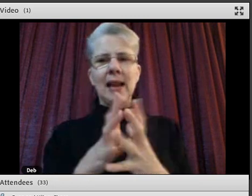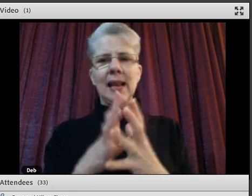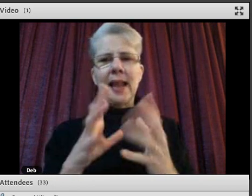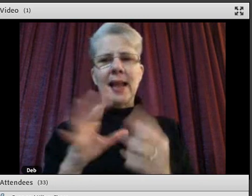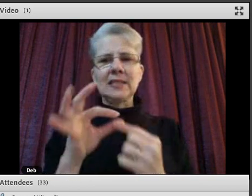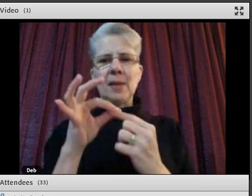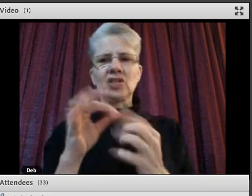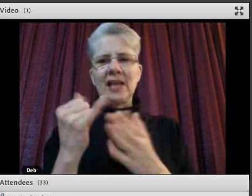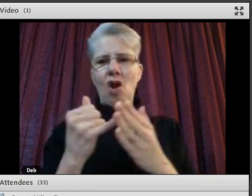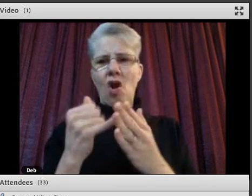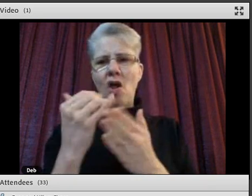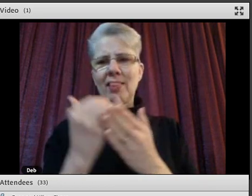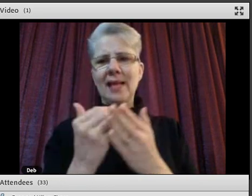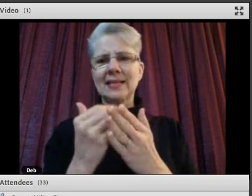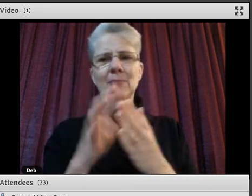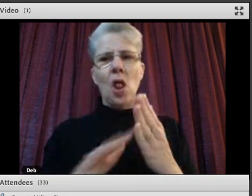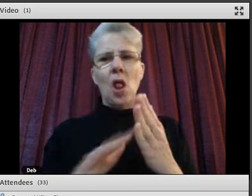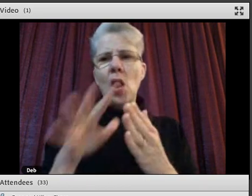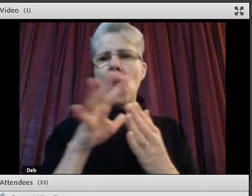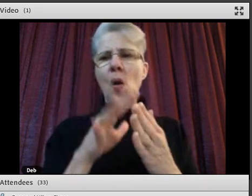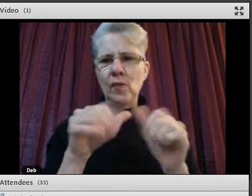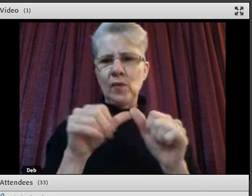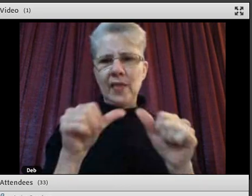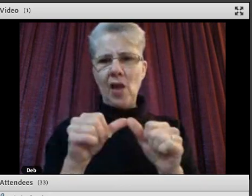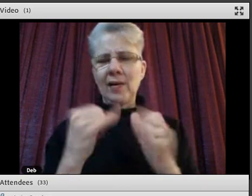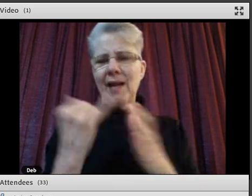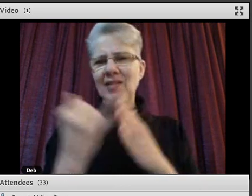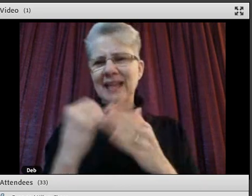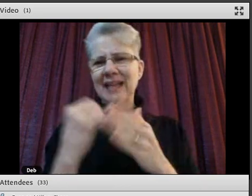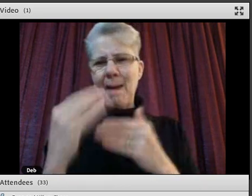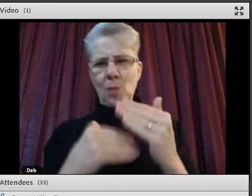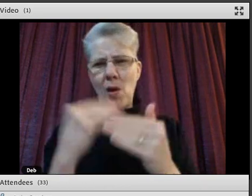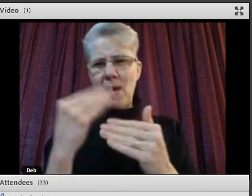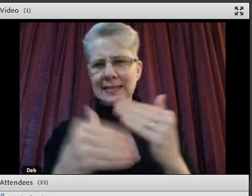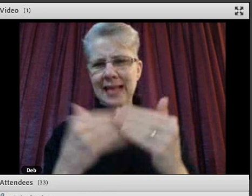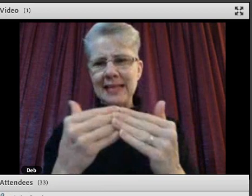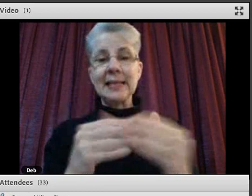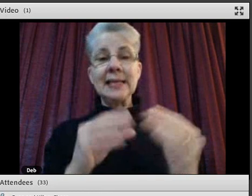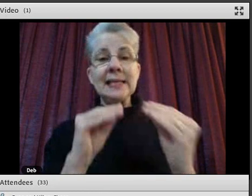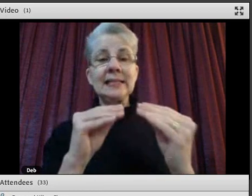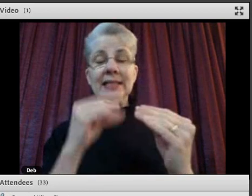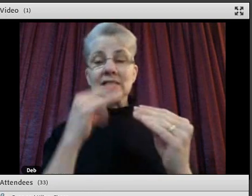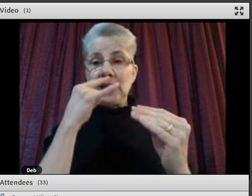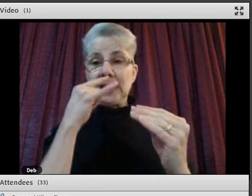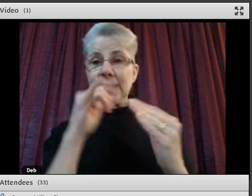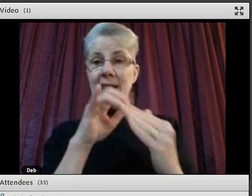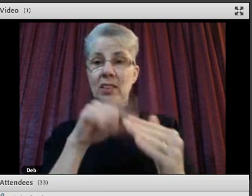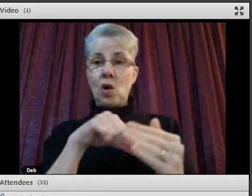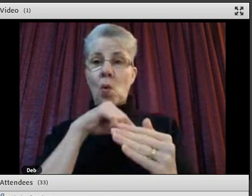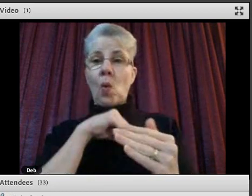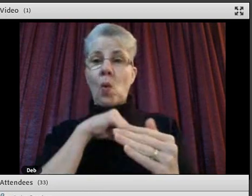but really across the board in our design process and everything. Teaching kids that the quality of what they're doing is important,